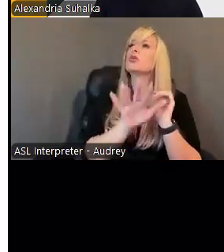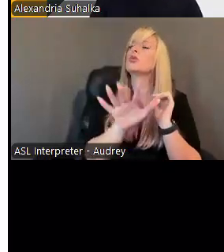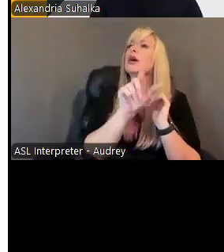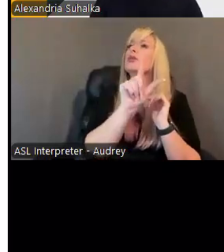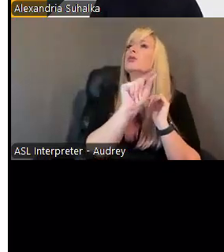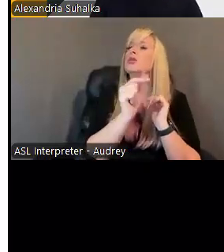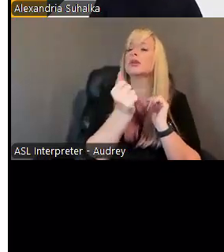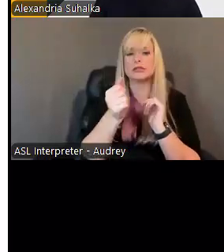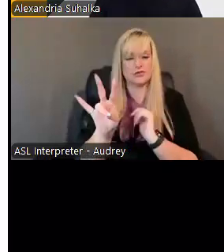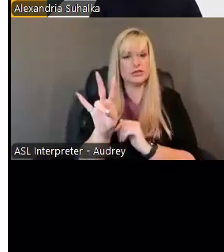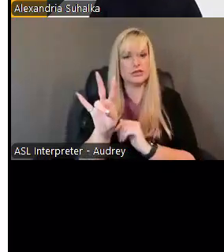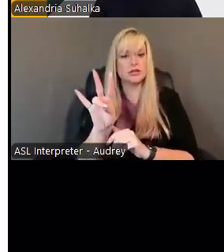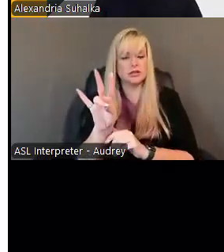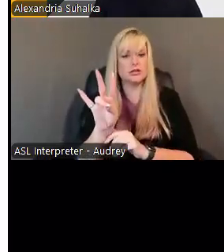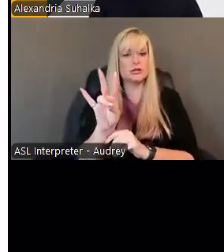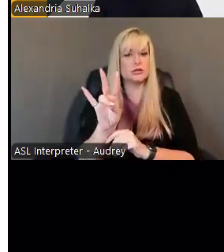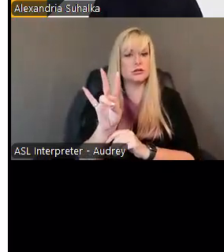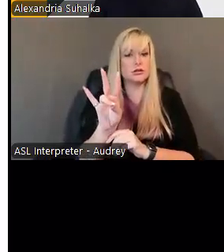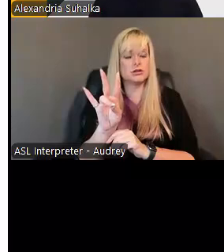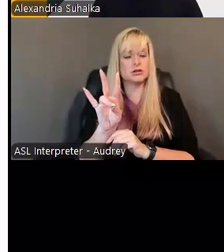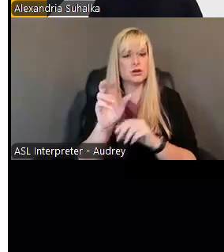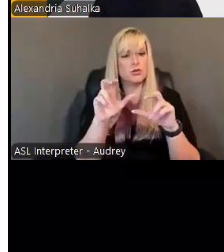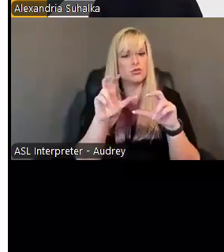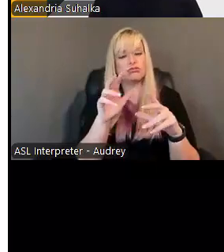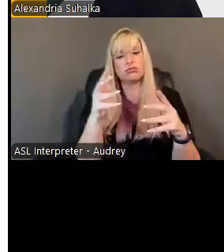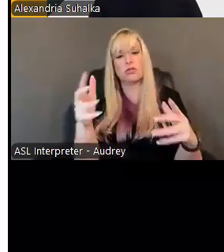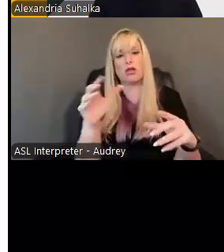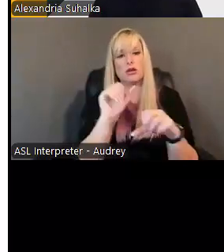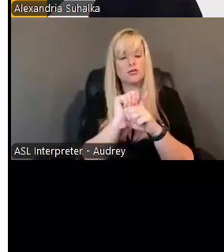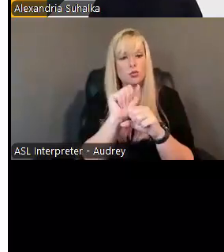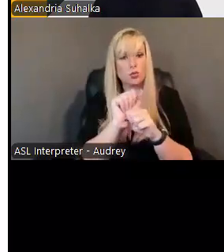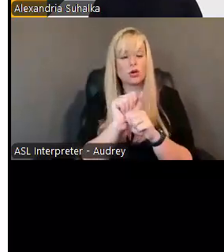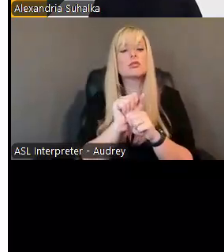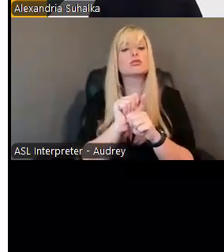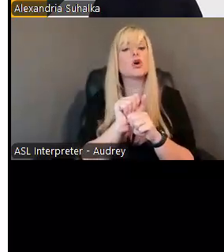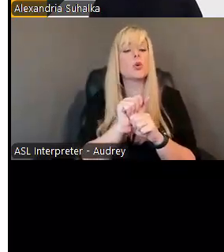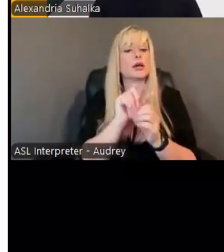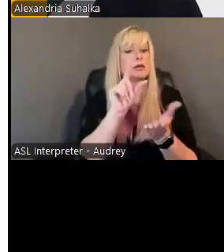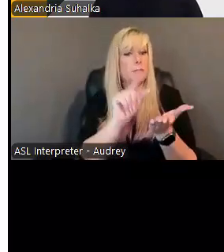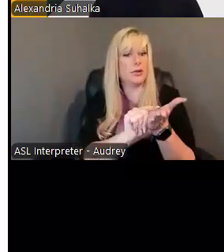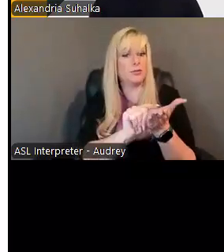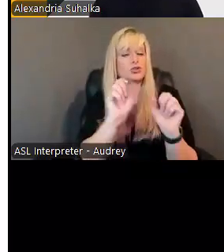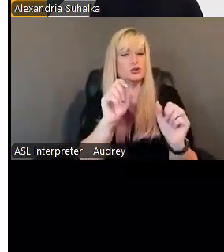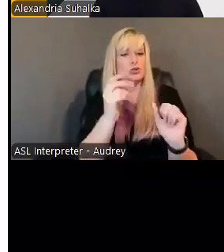we did a lot of work on this. So it is published, and you can see it here if you're interested in